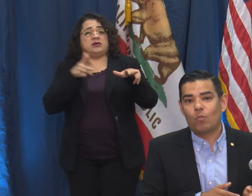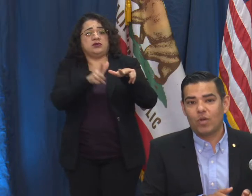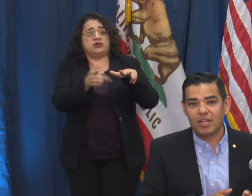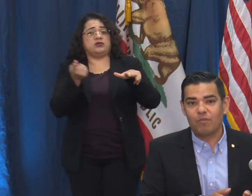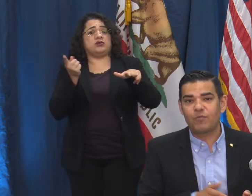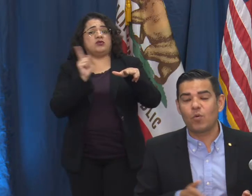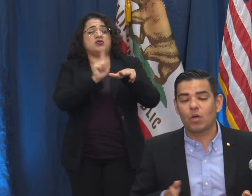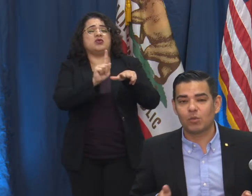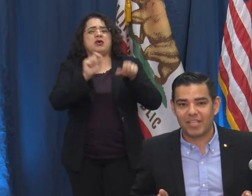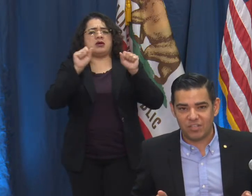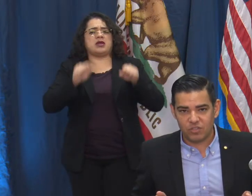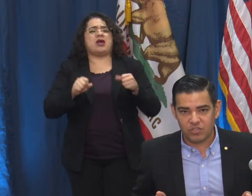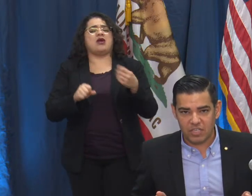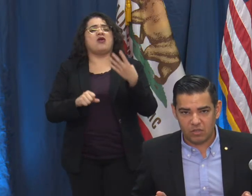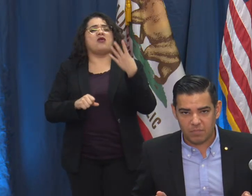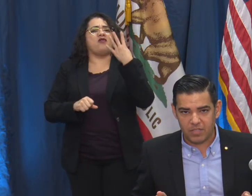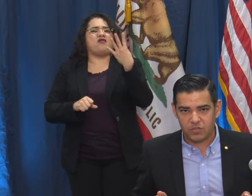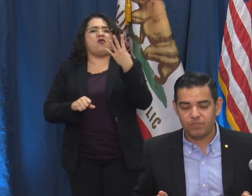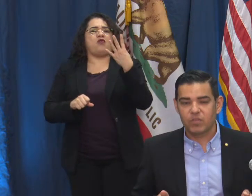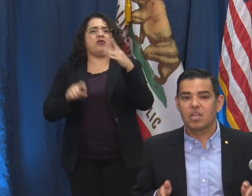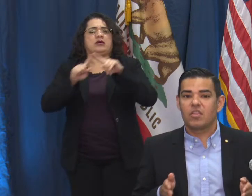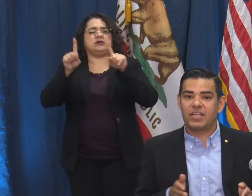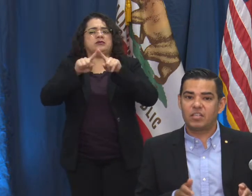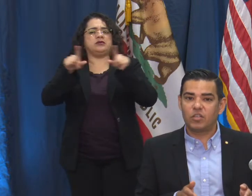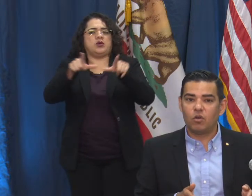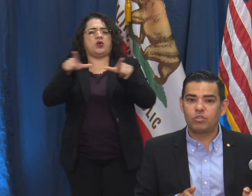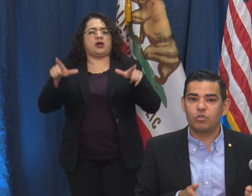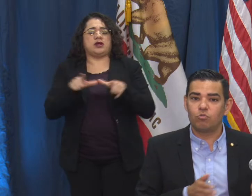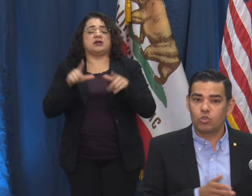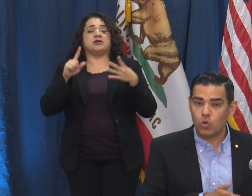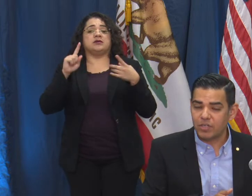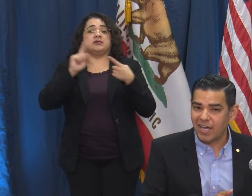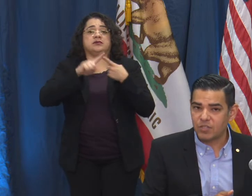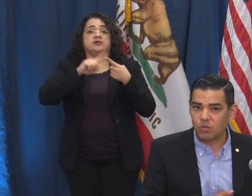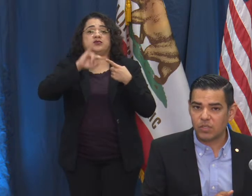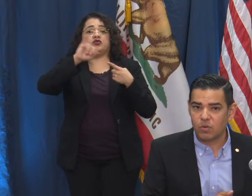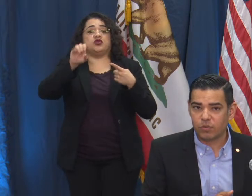1 of 4 locations in Long Beach. They can go to Jordan High School in North